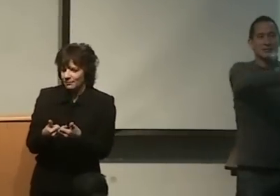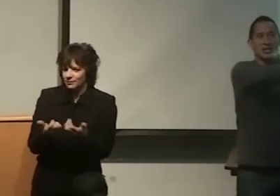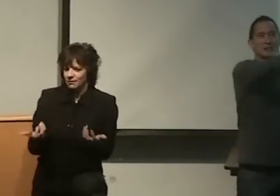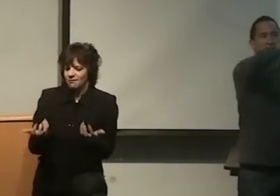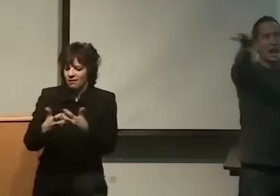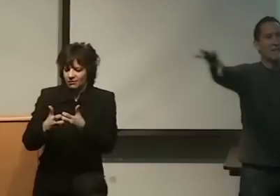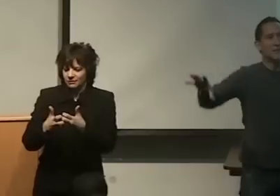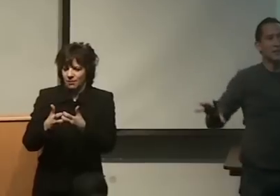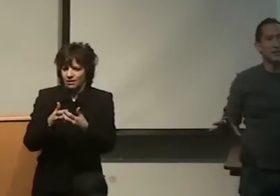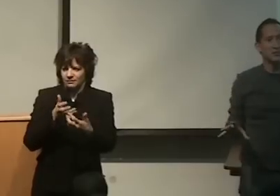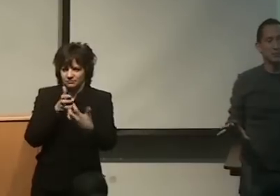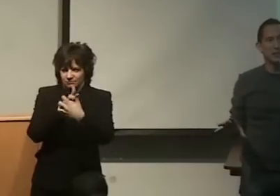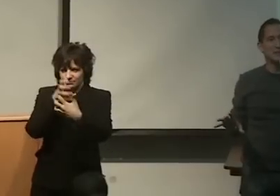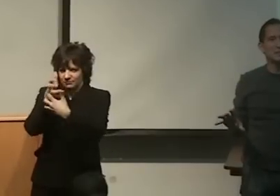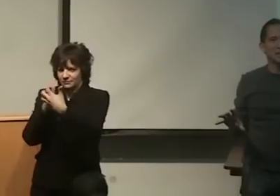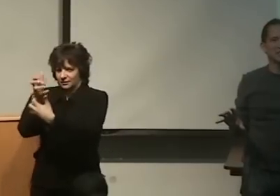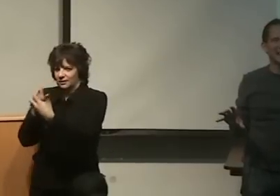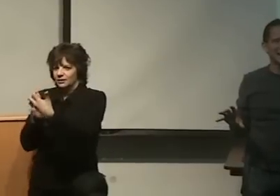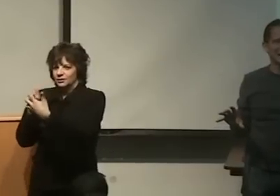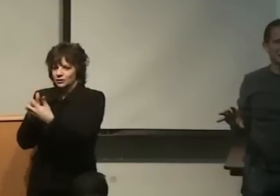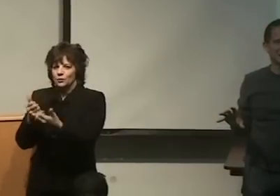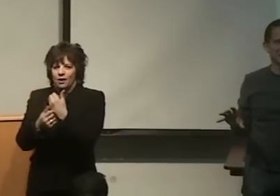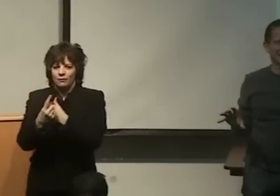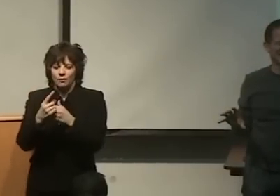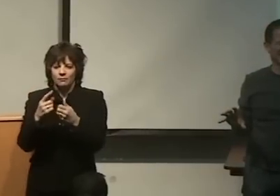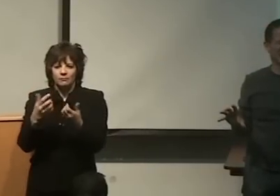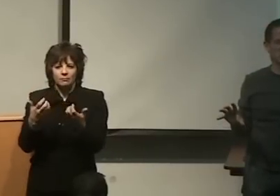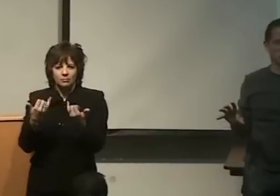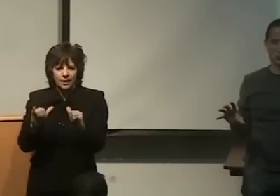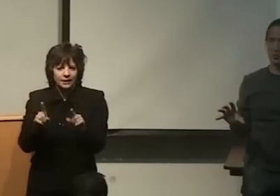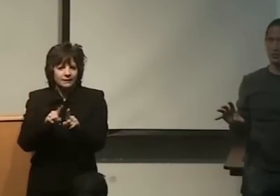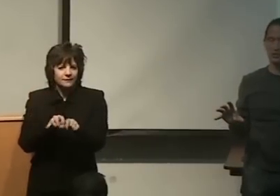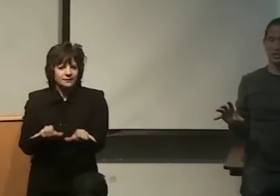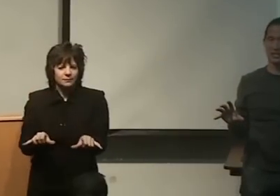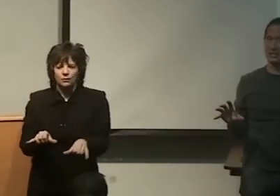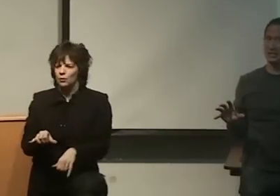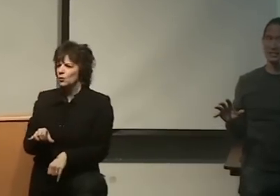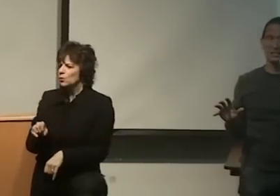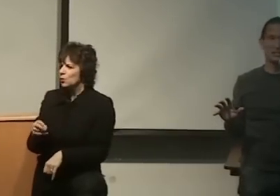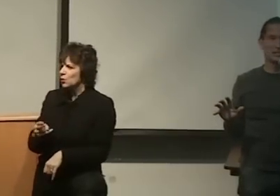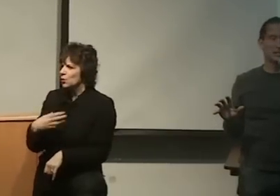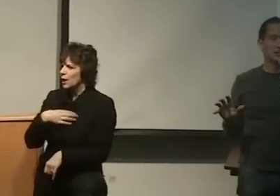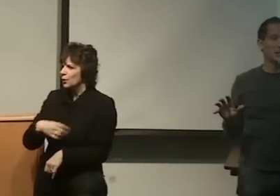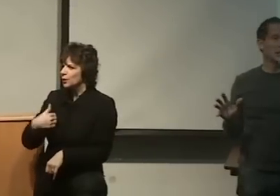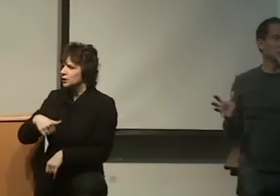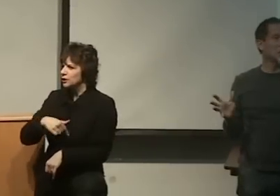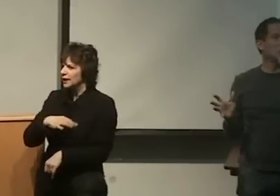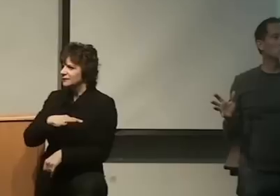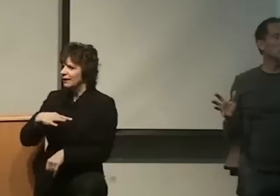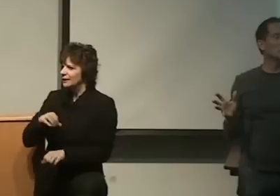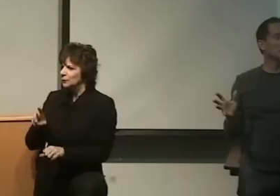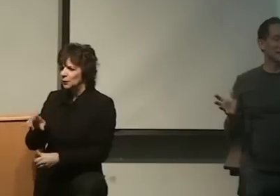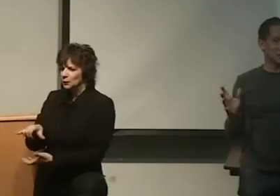to everybody who's playing them simultaneously. Oh, wish we could do that. And so that's our first problem.